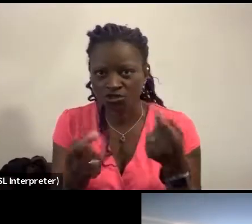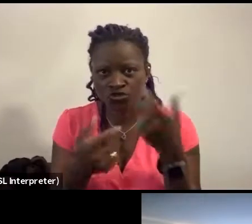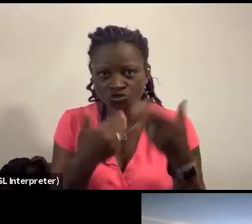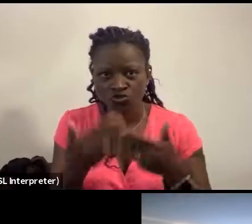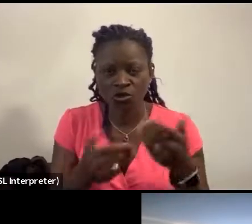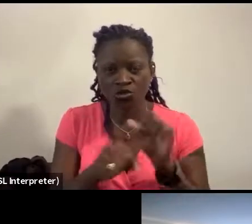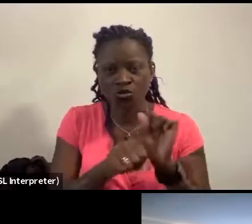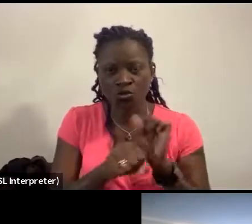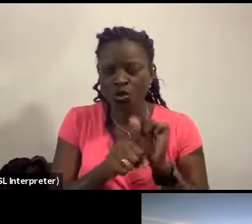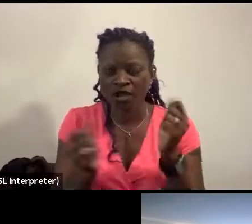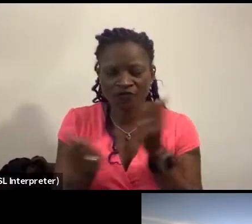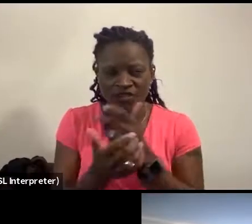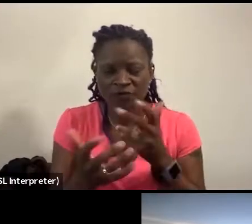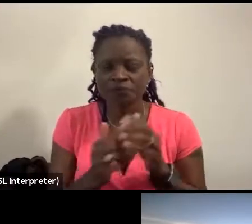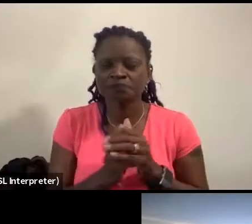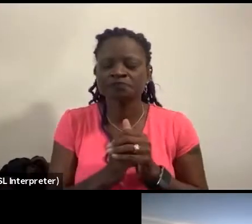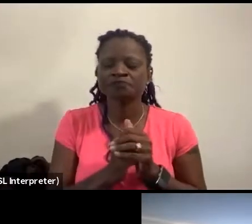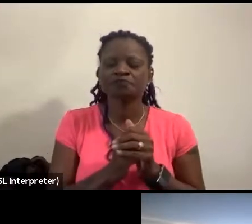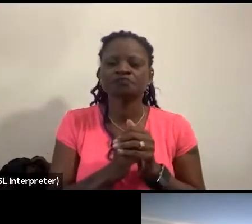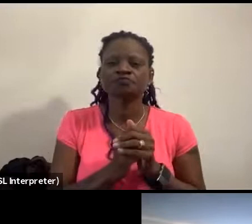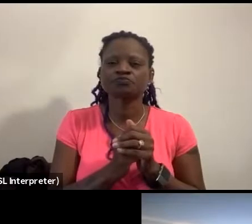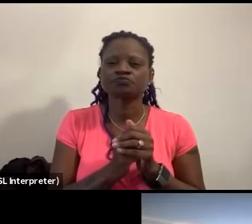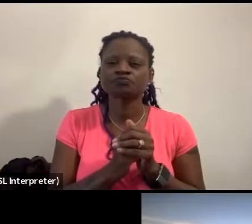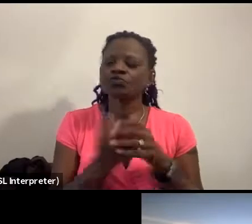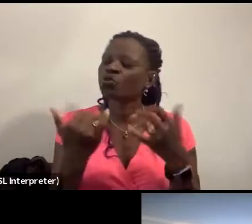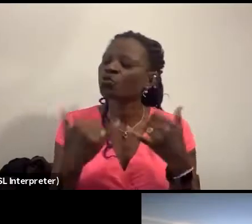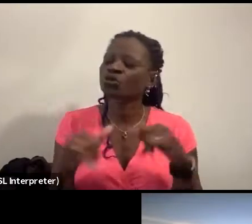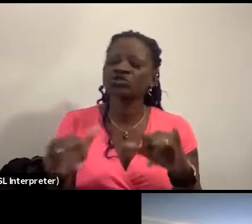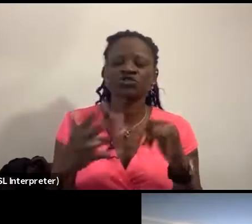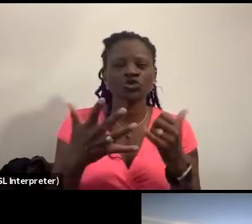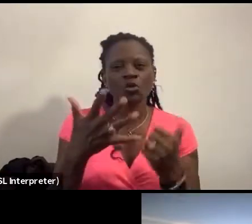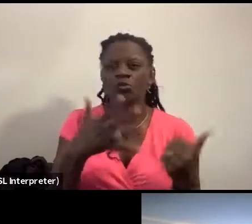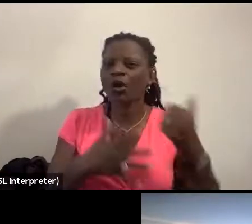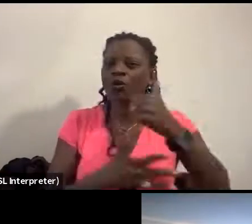The county is continuing to prioritize equity in our vaccine distribution strategy.